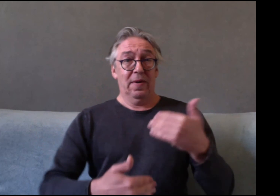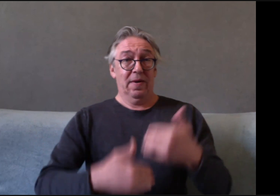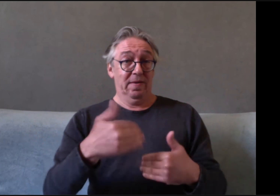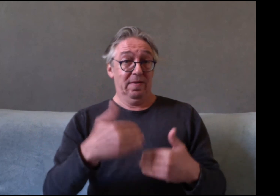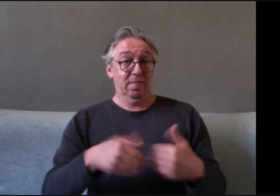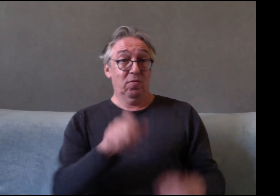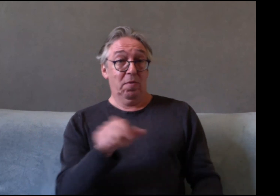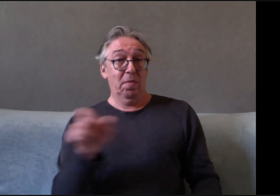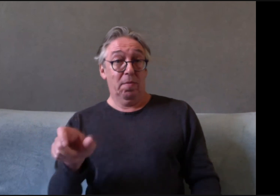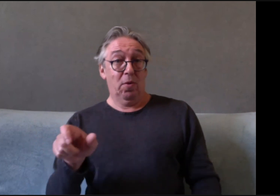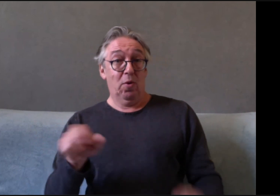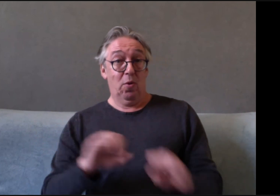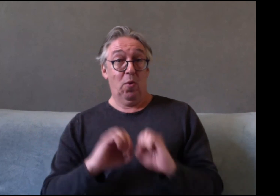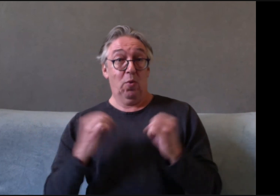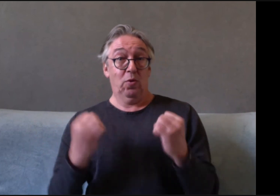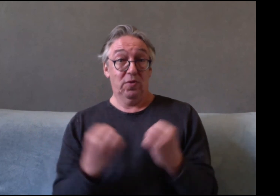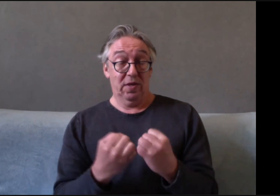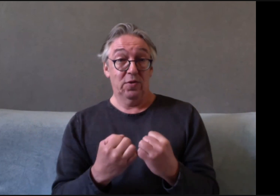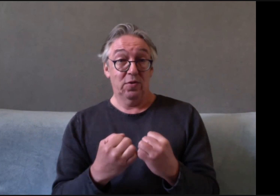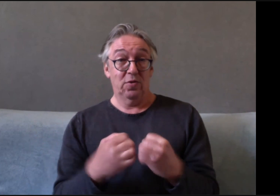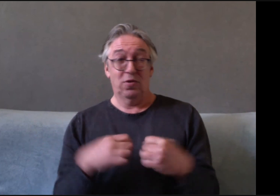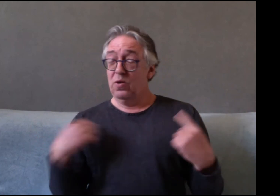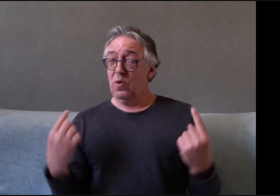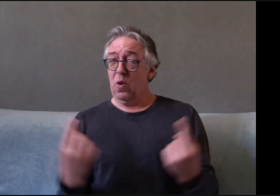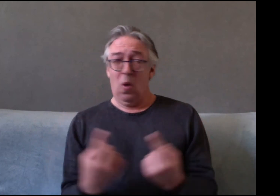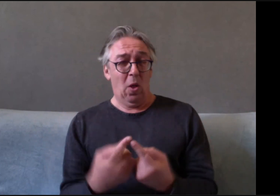our entire attention is to persons with disabilities.